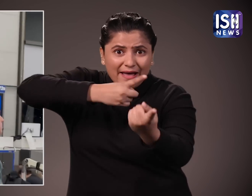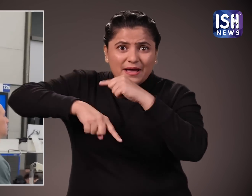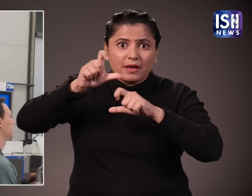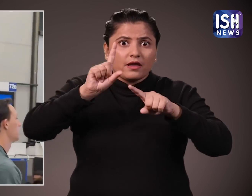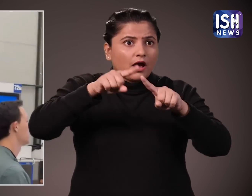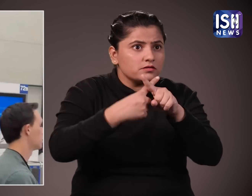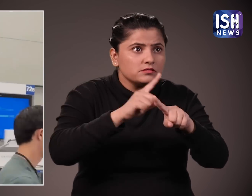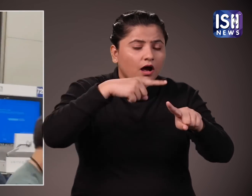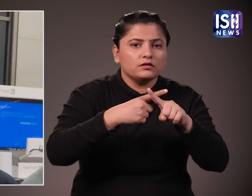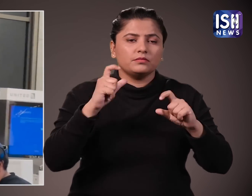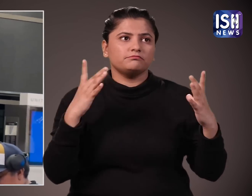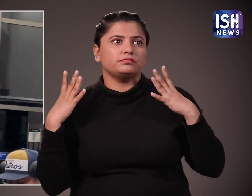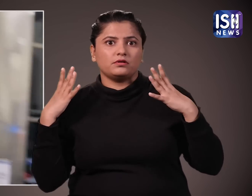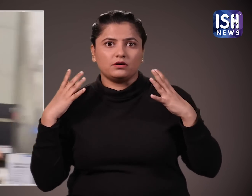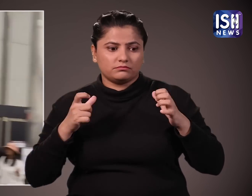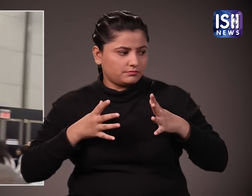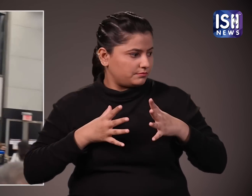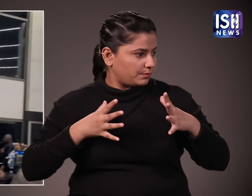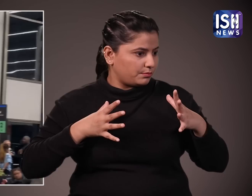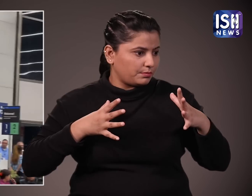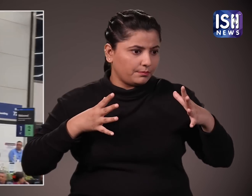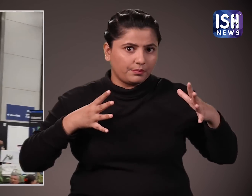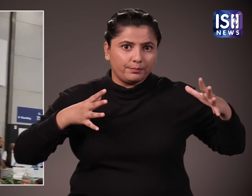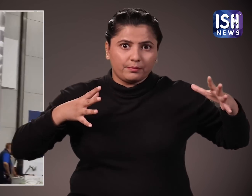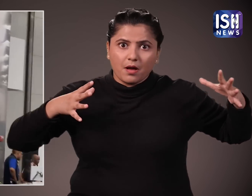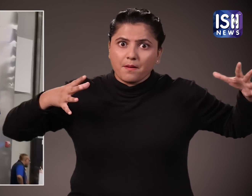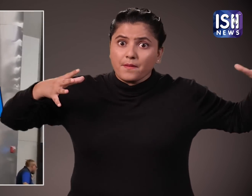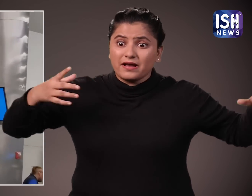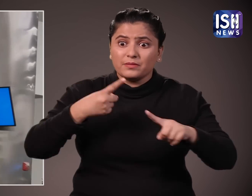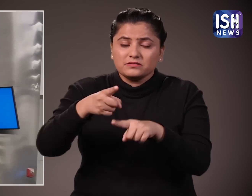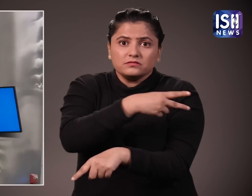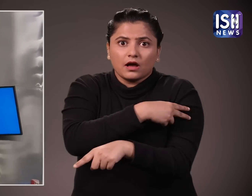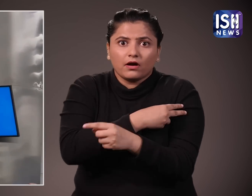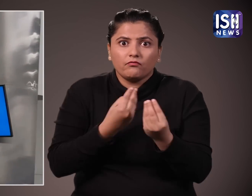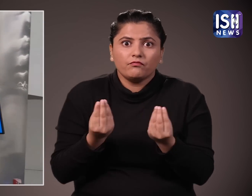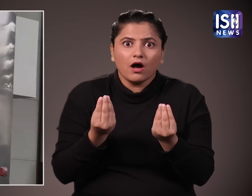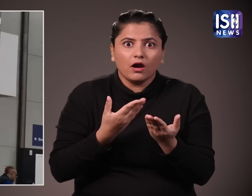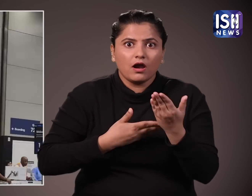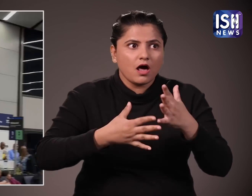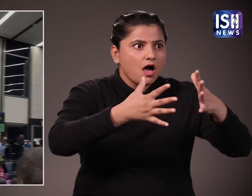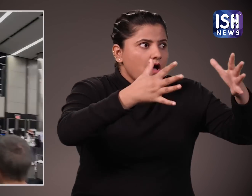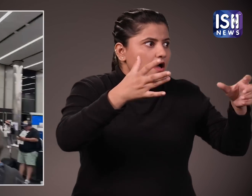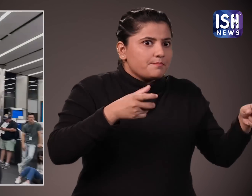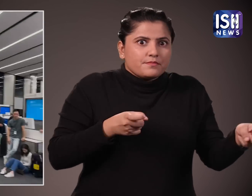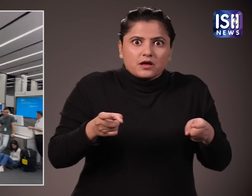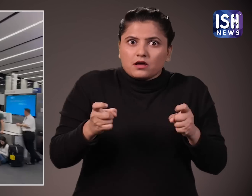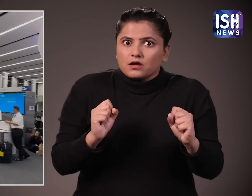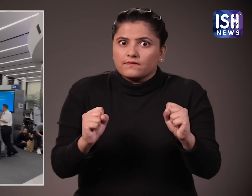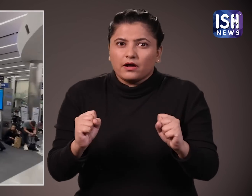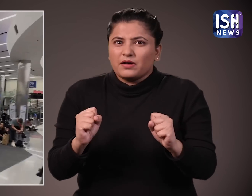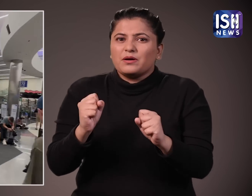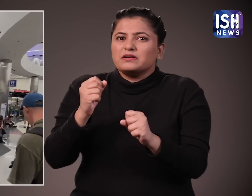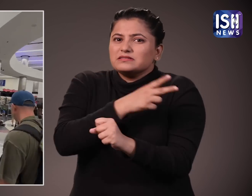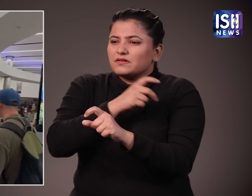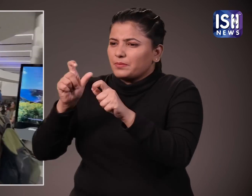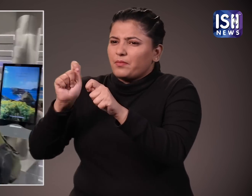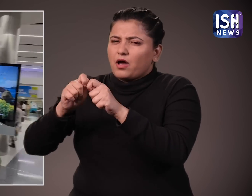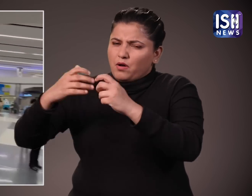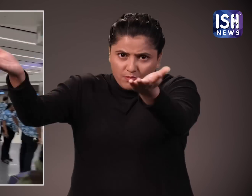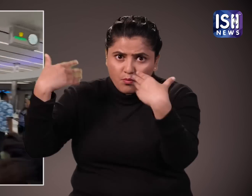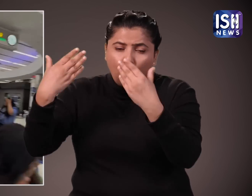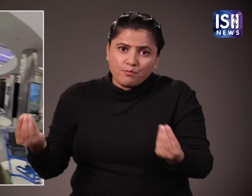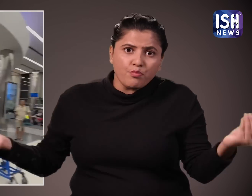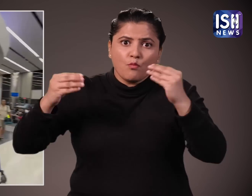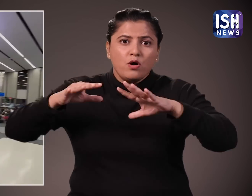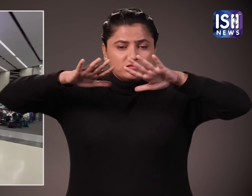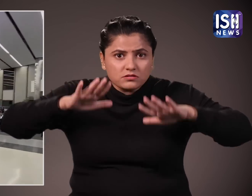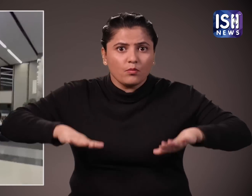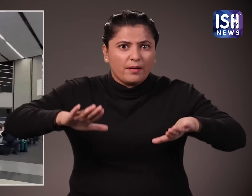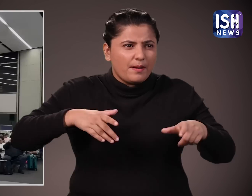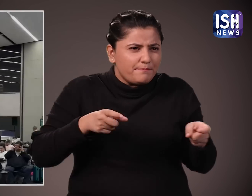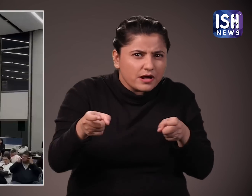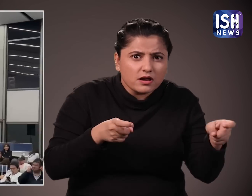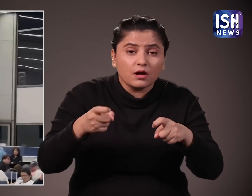Cancellation and delay of flights caused overcrowding at the airport and additional employees were deployed to handle the problem.